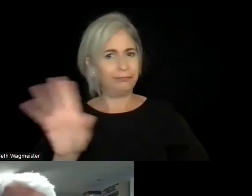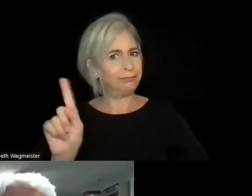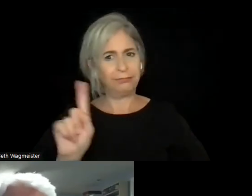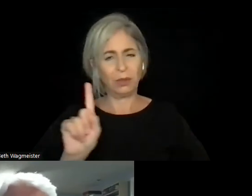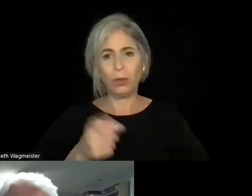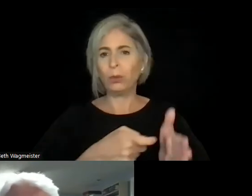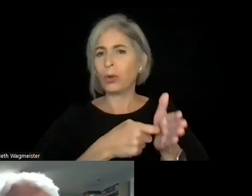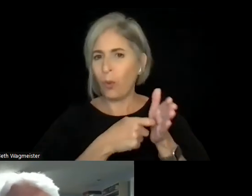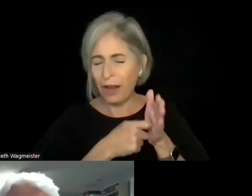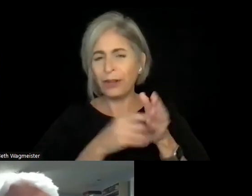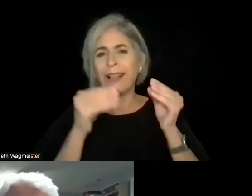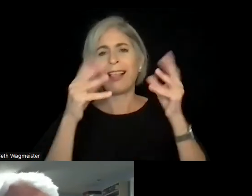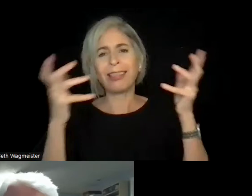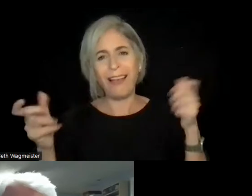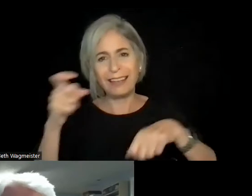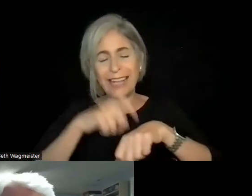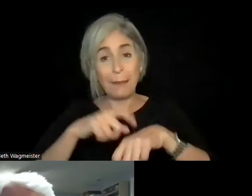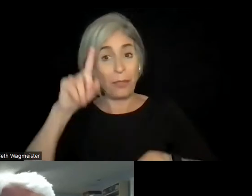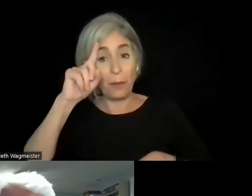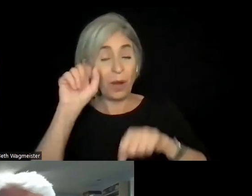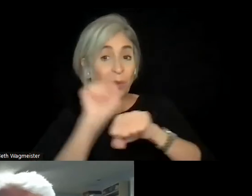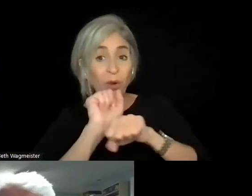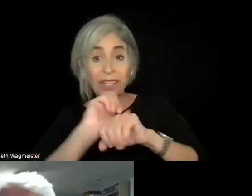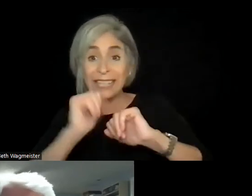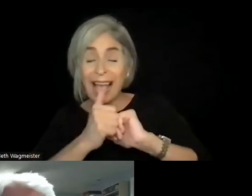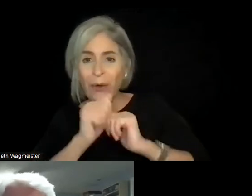, three months, six months, everything will be fine,